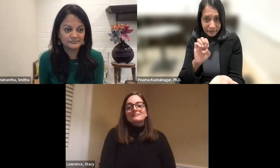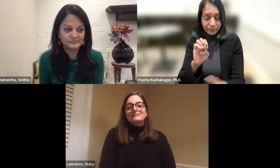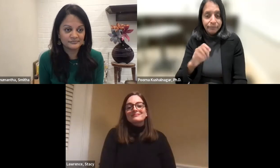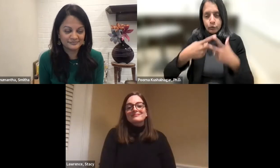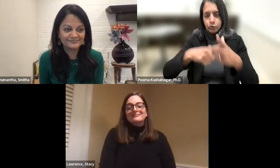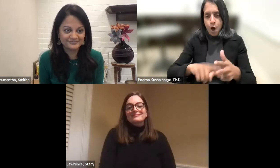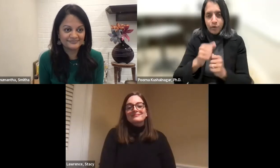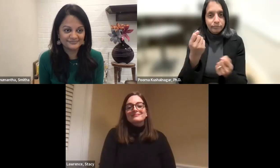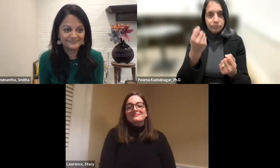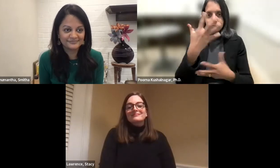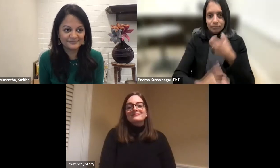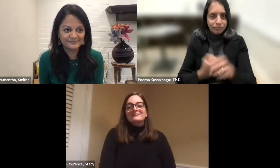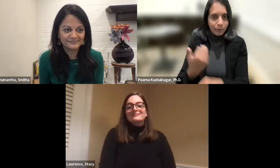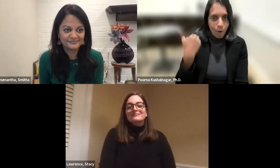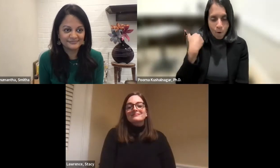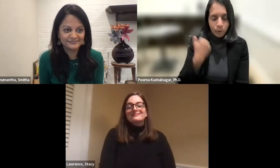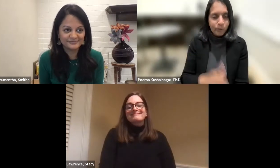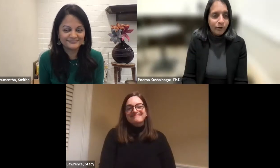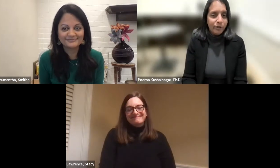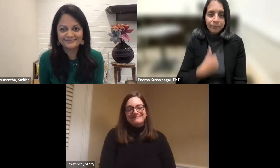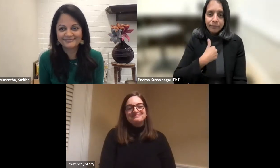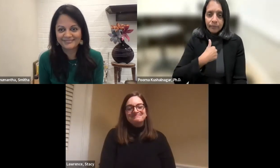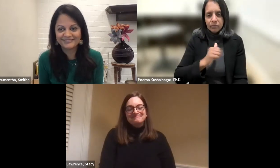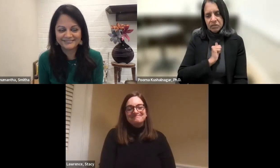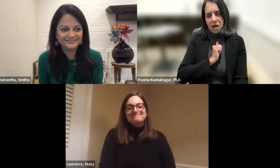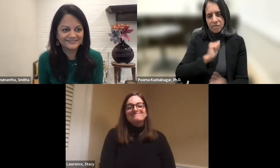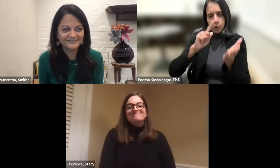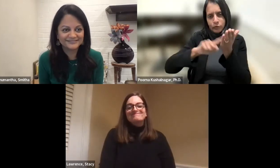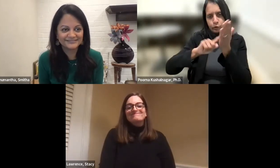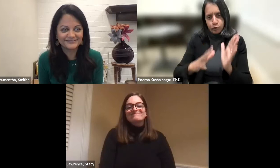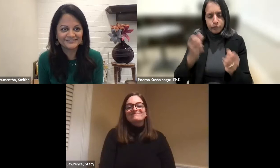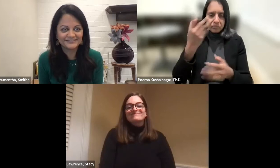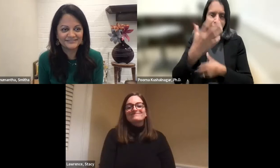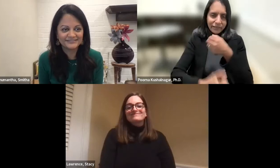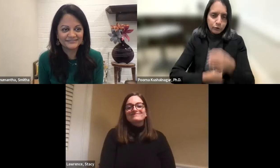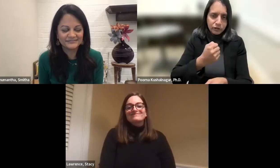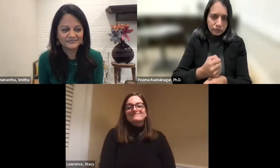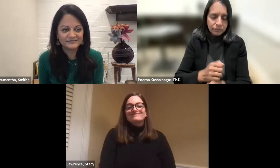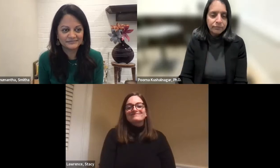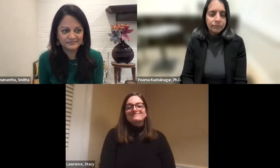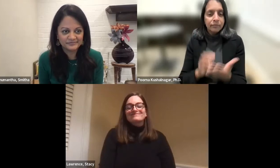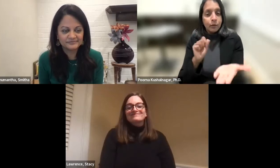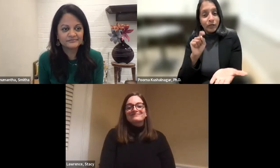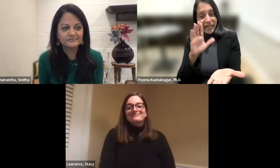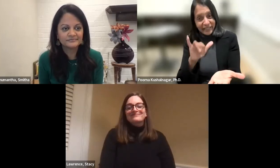My connection with Stacy Lawrence started, oh, many years ago. I'm a researcher, and I was researching